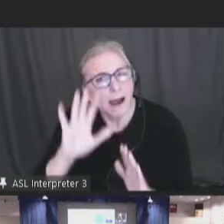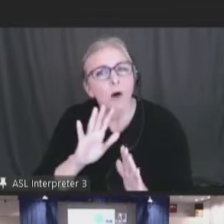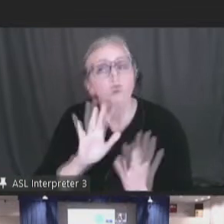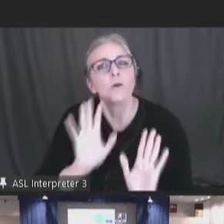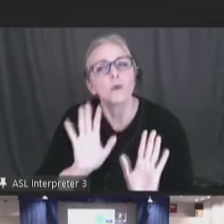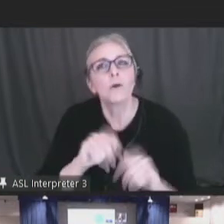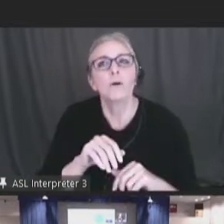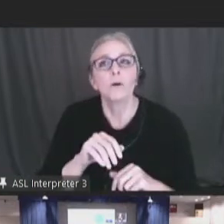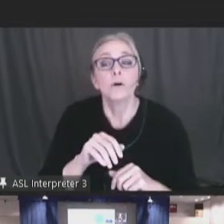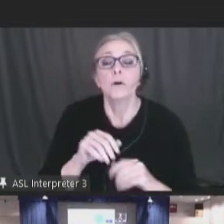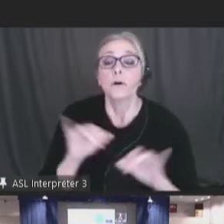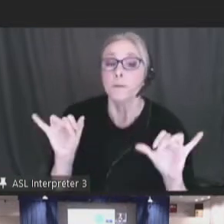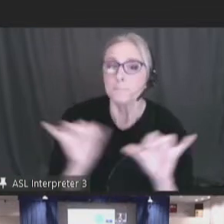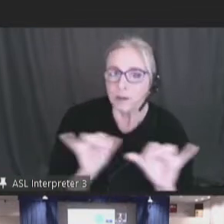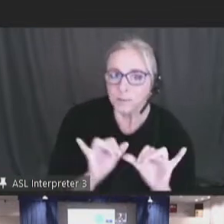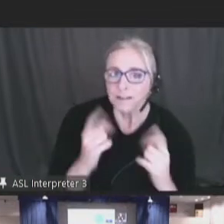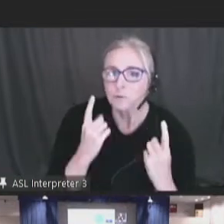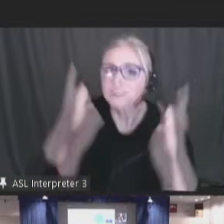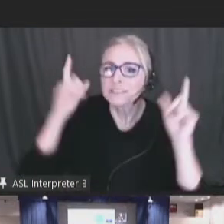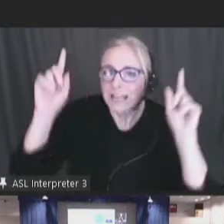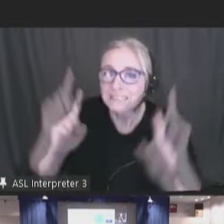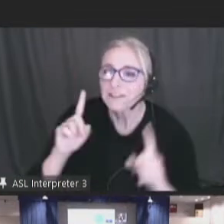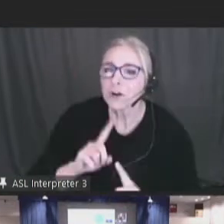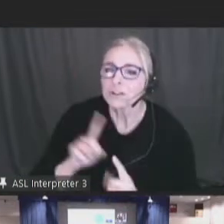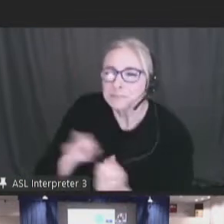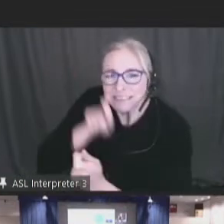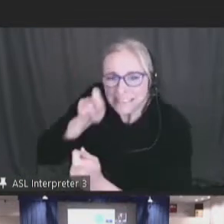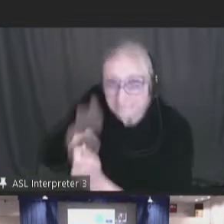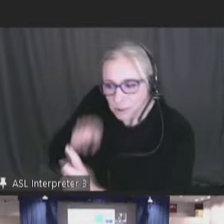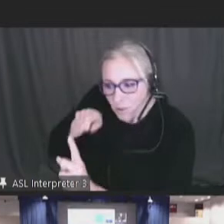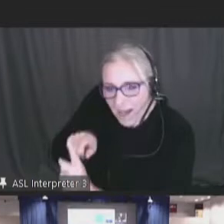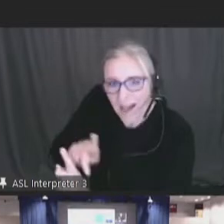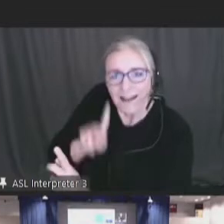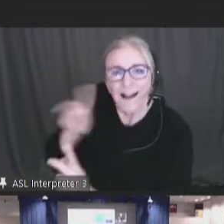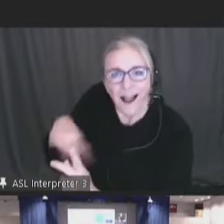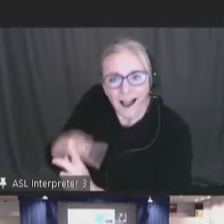measurements for success that are unique to the type of engagement that you are entering into.